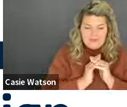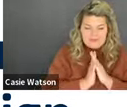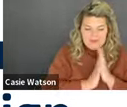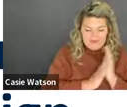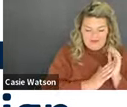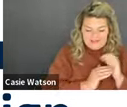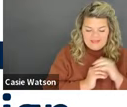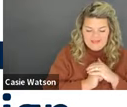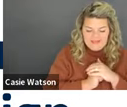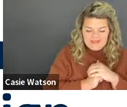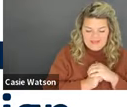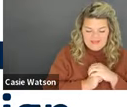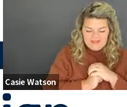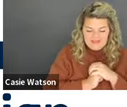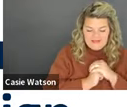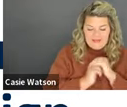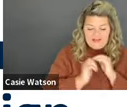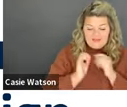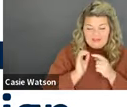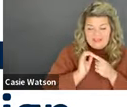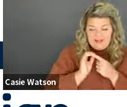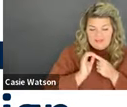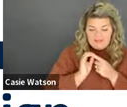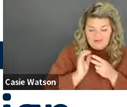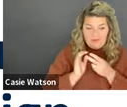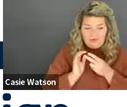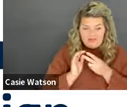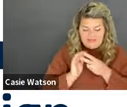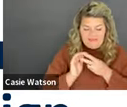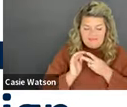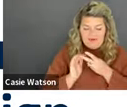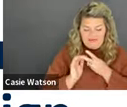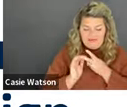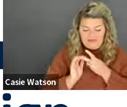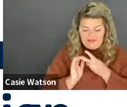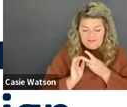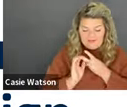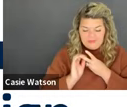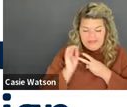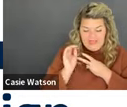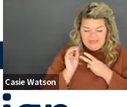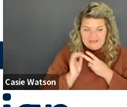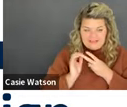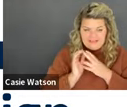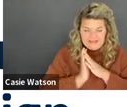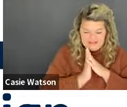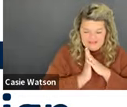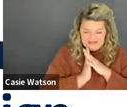but most people are saying either Deaf, or Deaf and Hard of Hearing, which would be A and D.